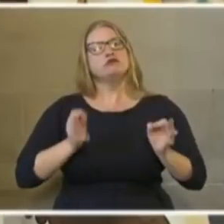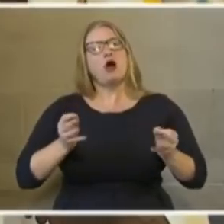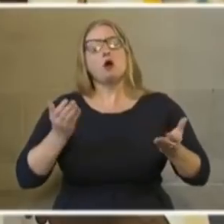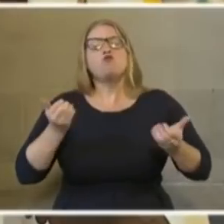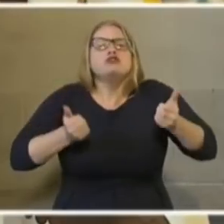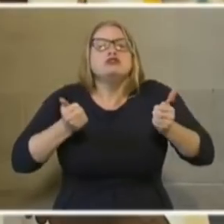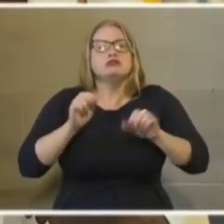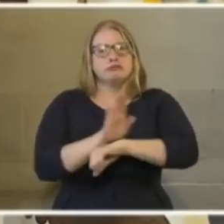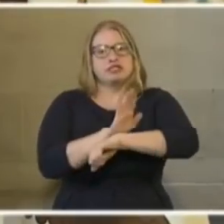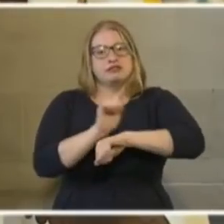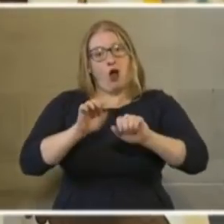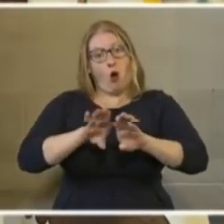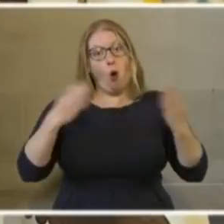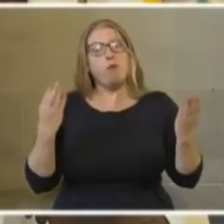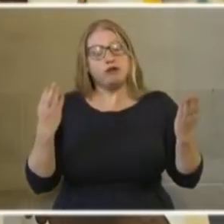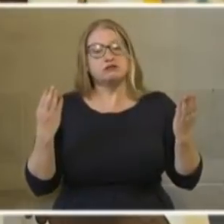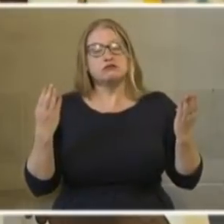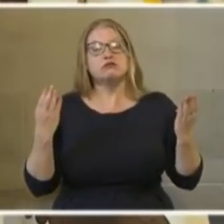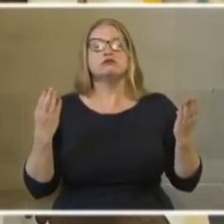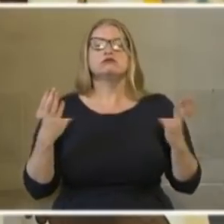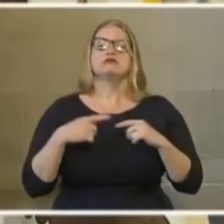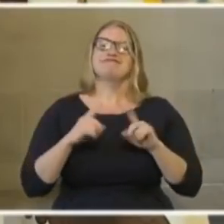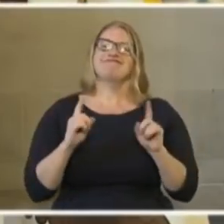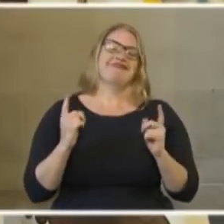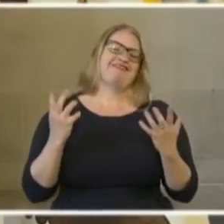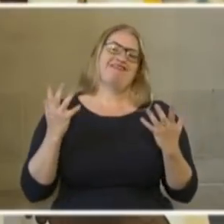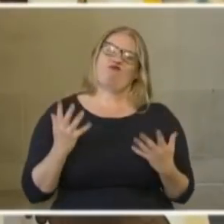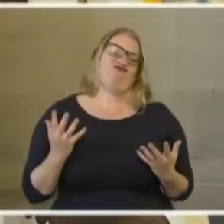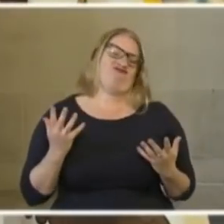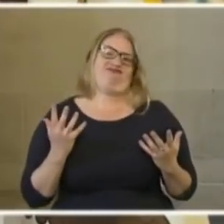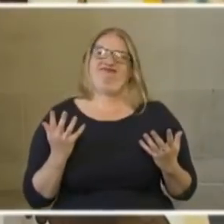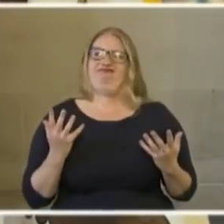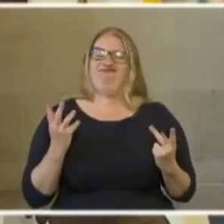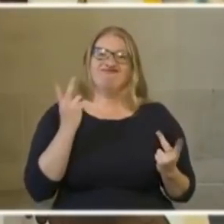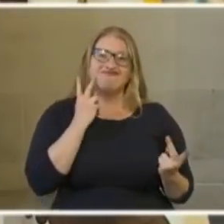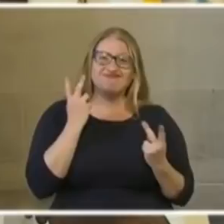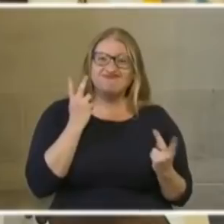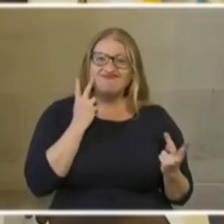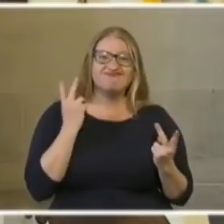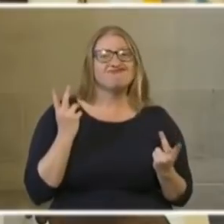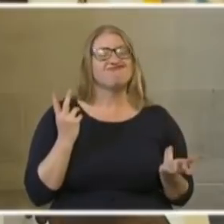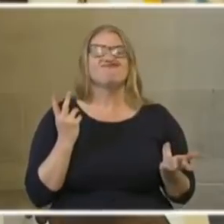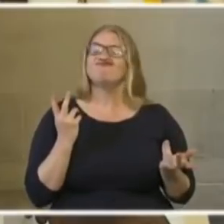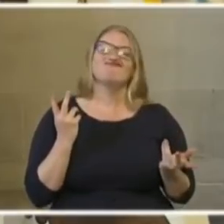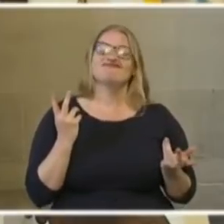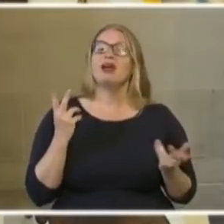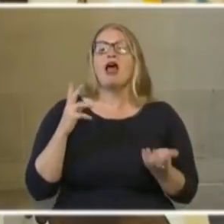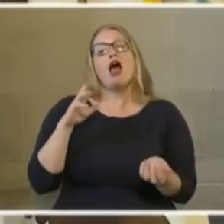WAY, WE WILL REEVALUATE THAT INFORMATION AND BEGIN THE PROCESS OF DETERMINING WHAT